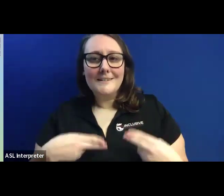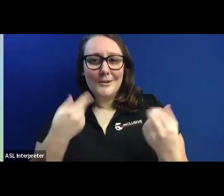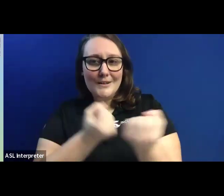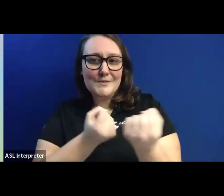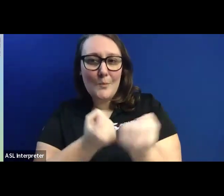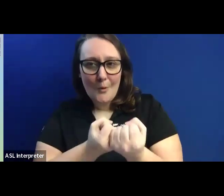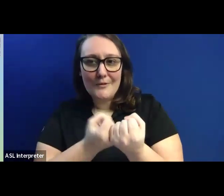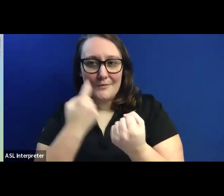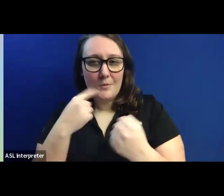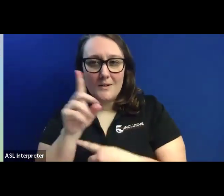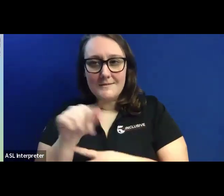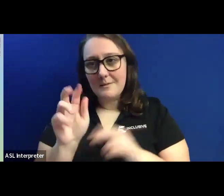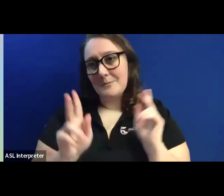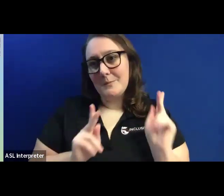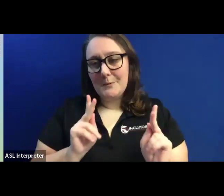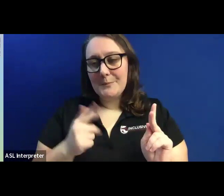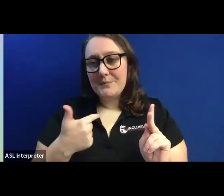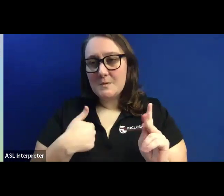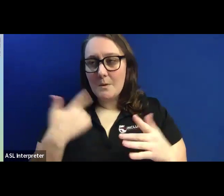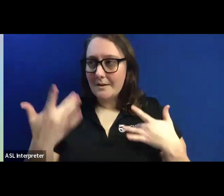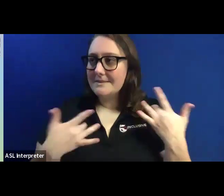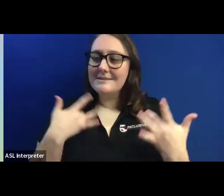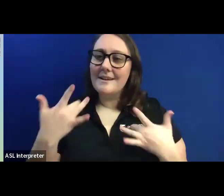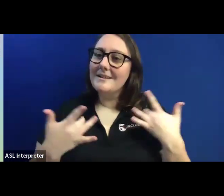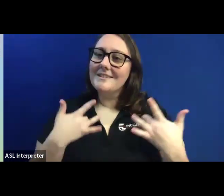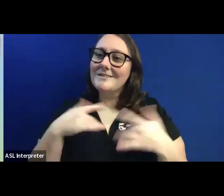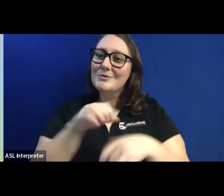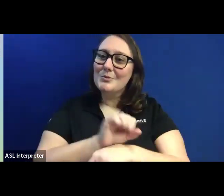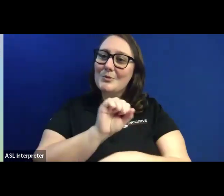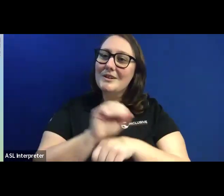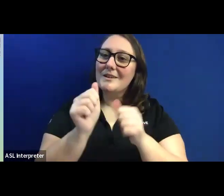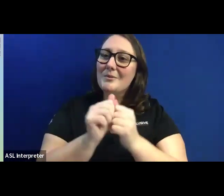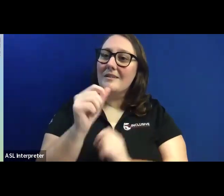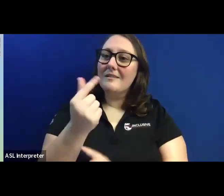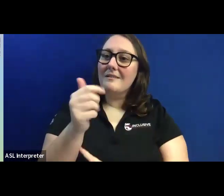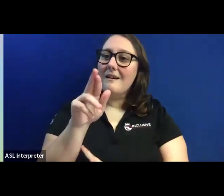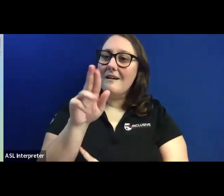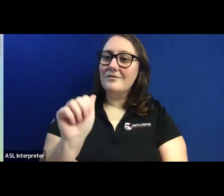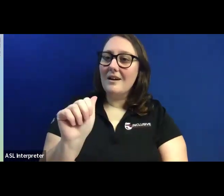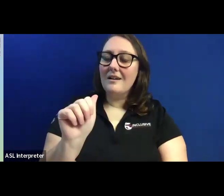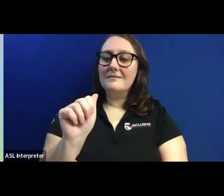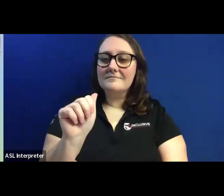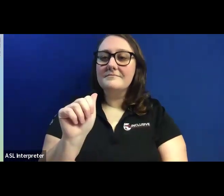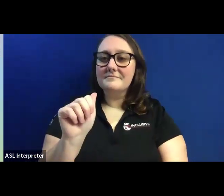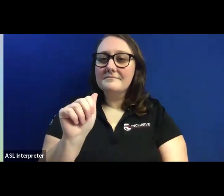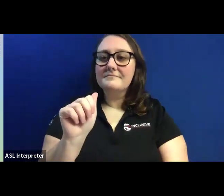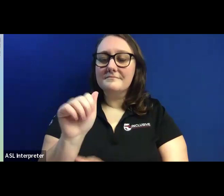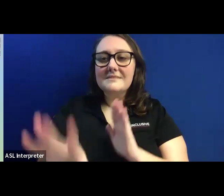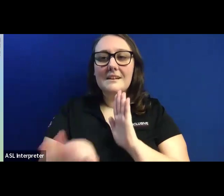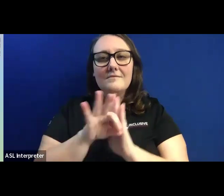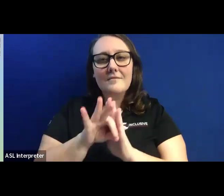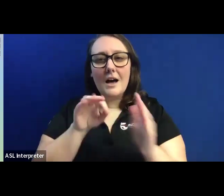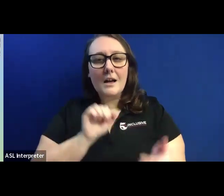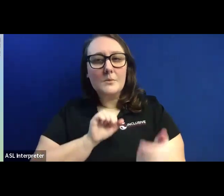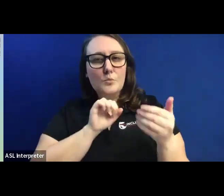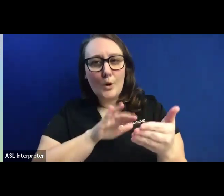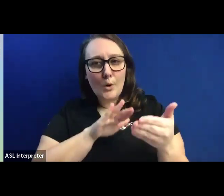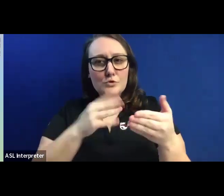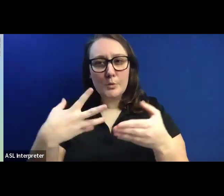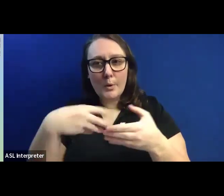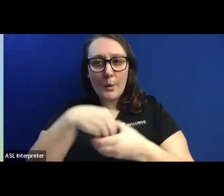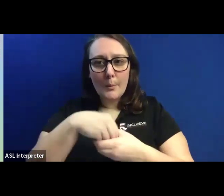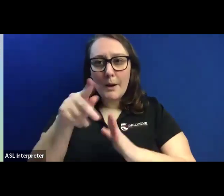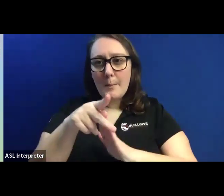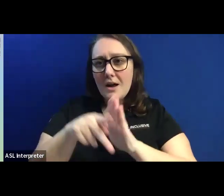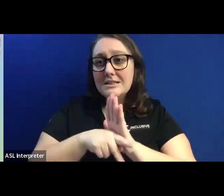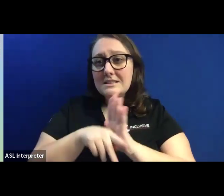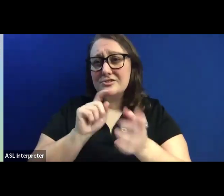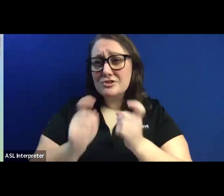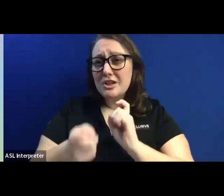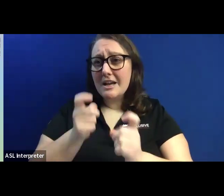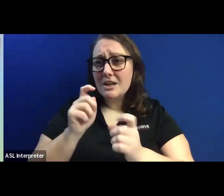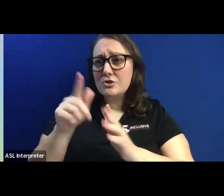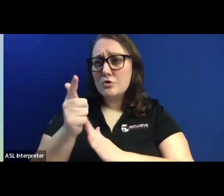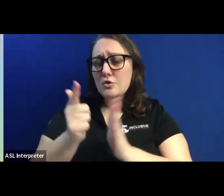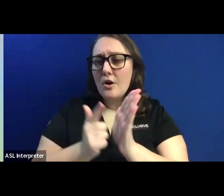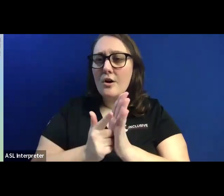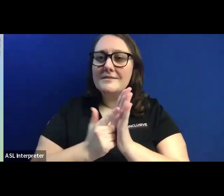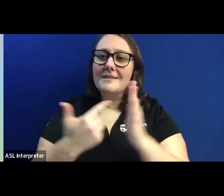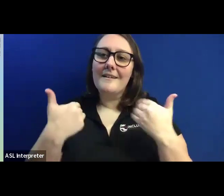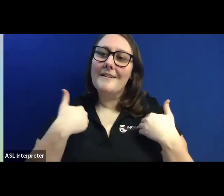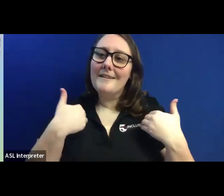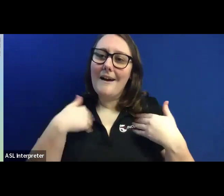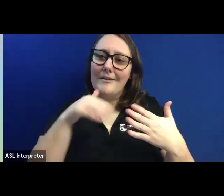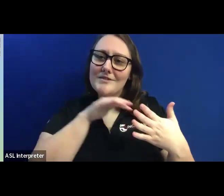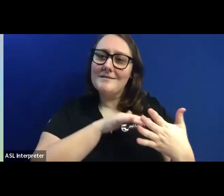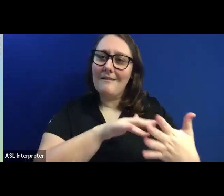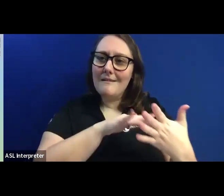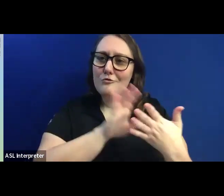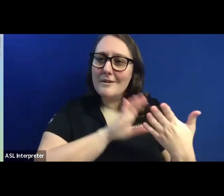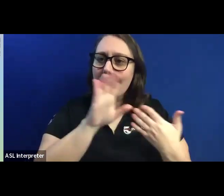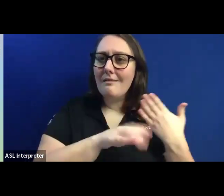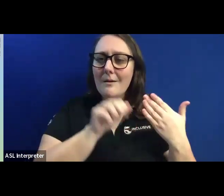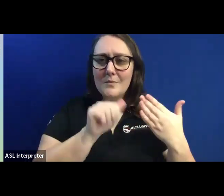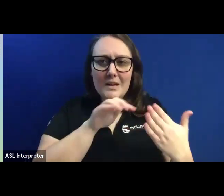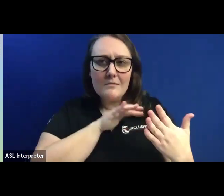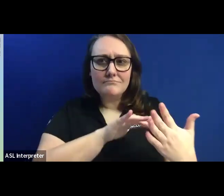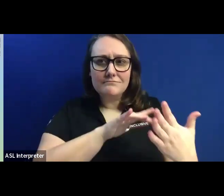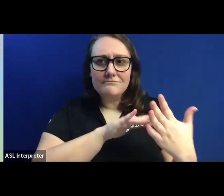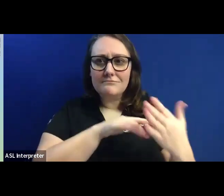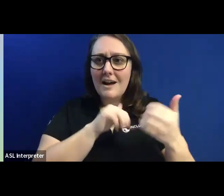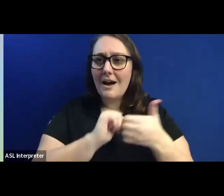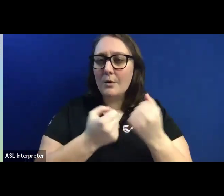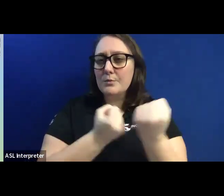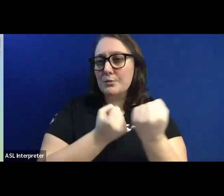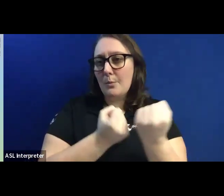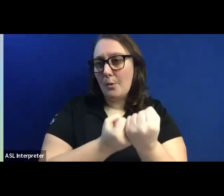So I'm looking forward to working with GADRA and finding ways to implement policies or change the laws and have curriculums where we incorporate all of the studies, because where I come from, in Tanzania, it's worse because we don't have the tactile pavement.